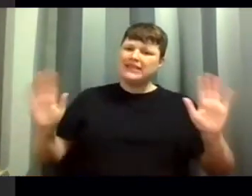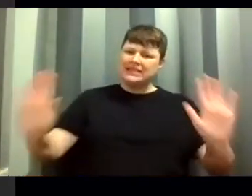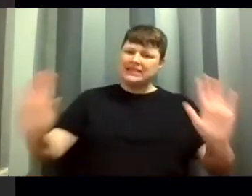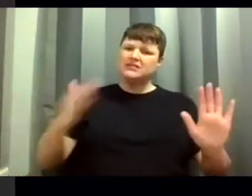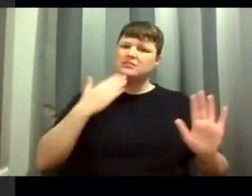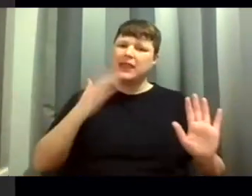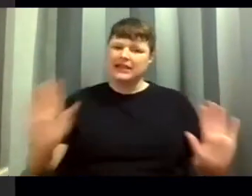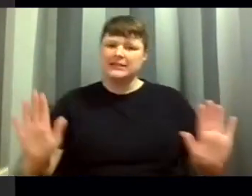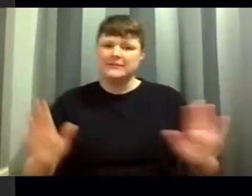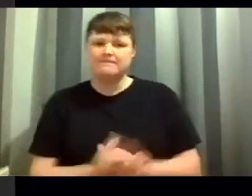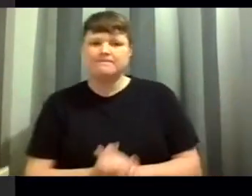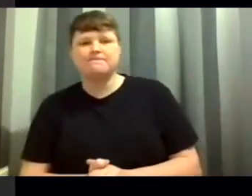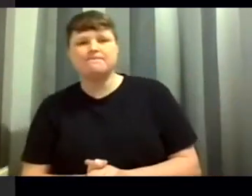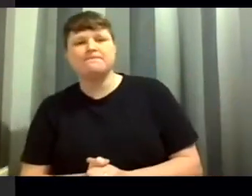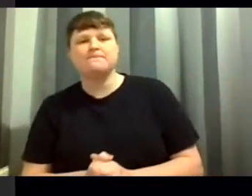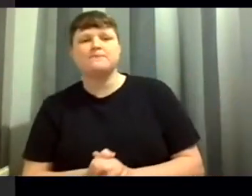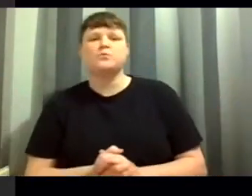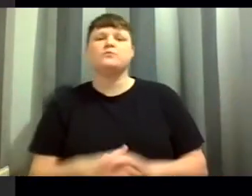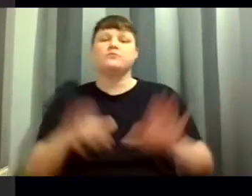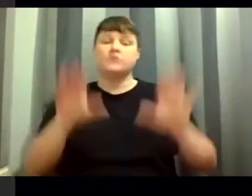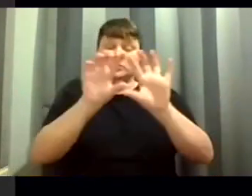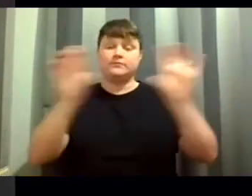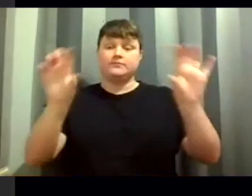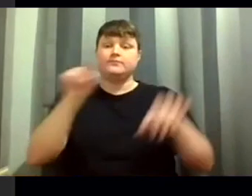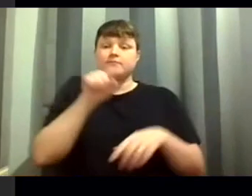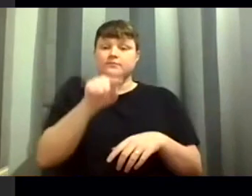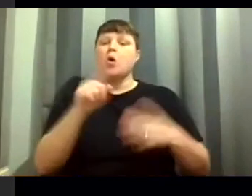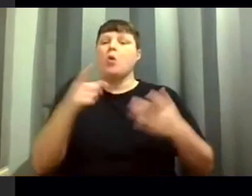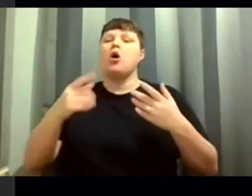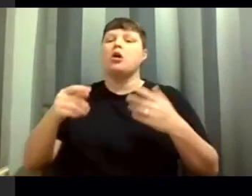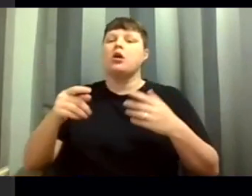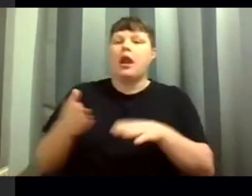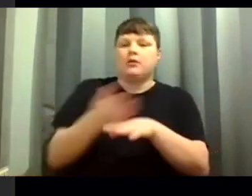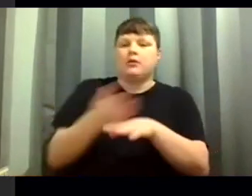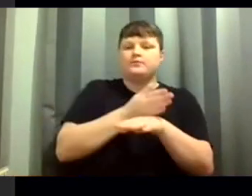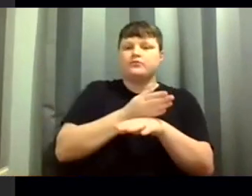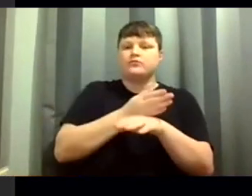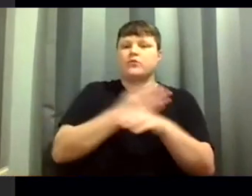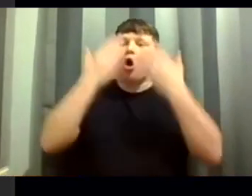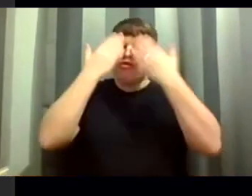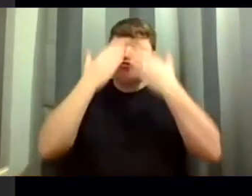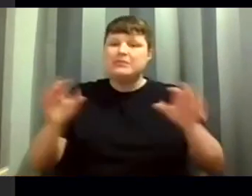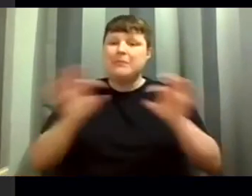That last bit on respecting boundaries is really important: if you are transgender,